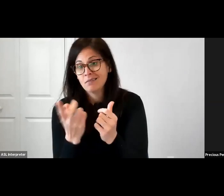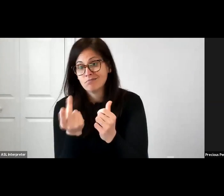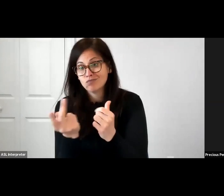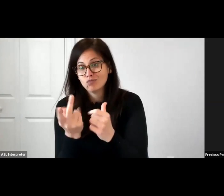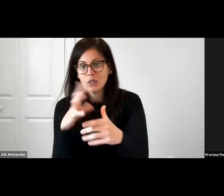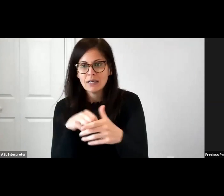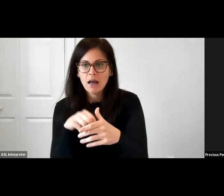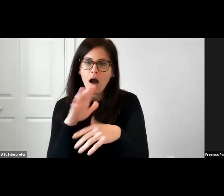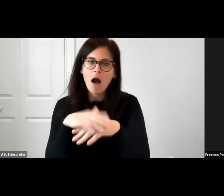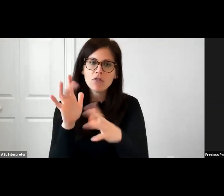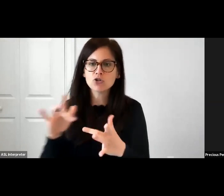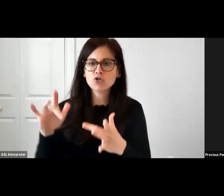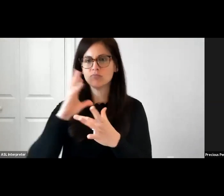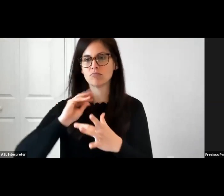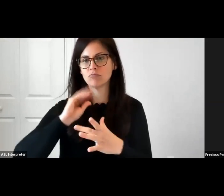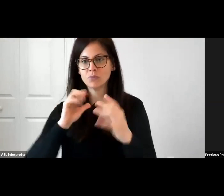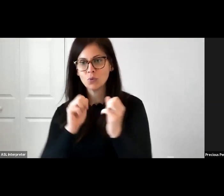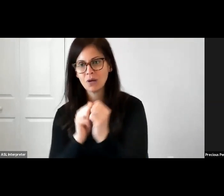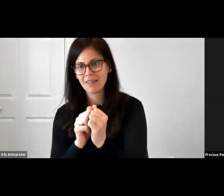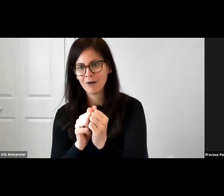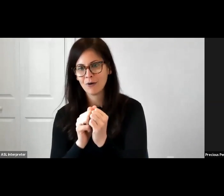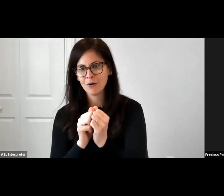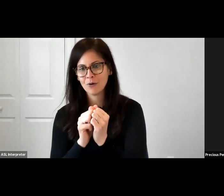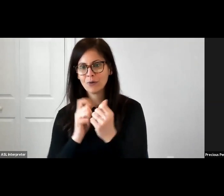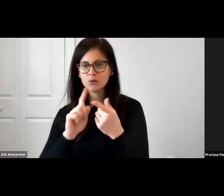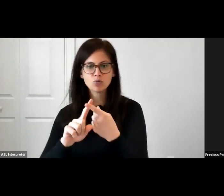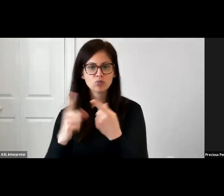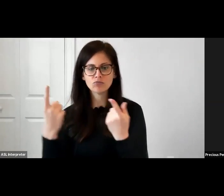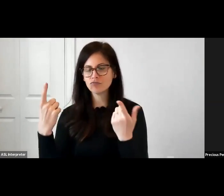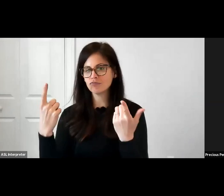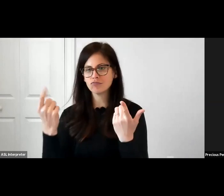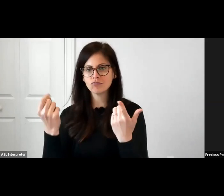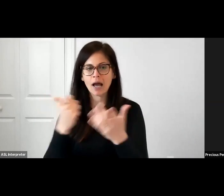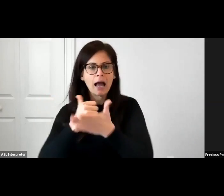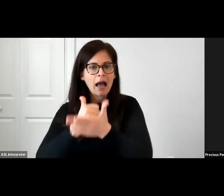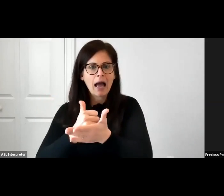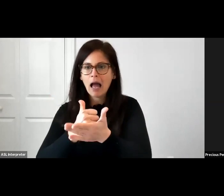on this journey together to help get our message across